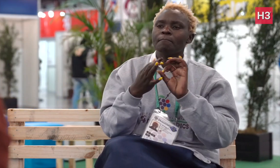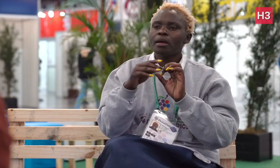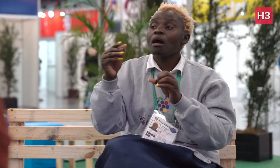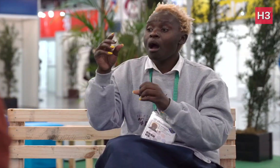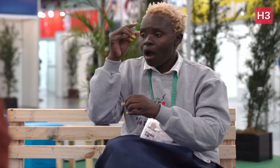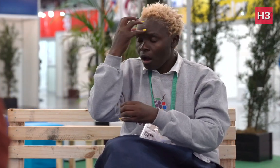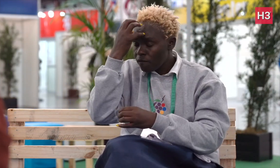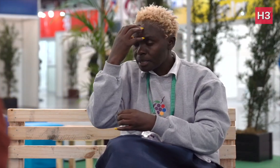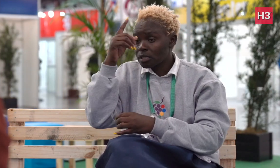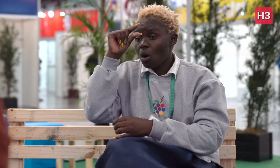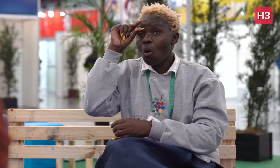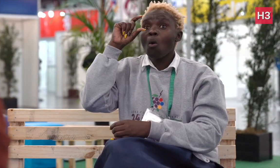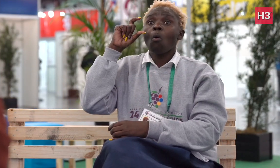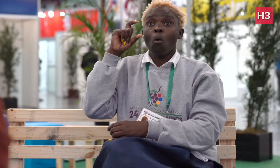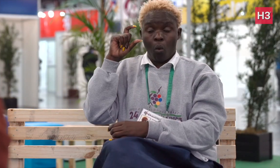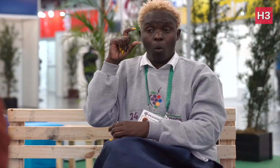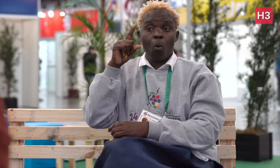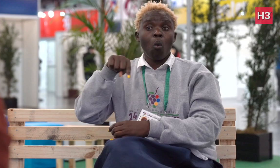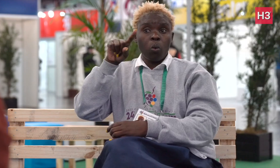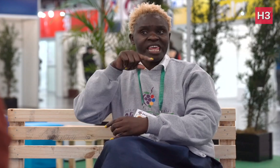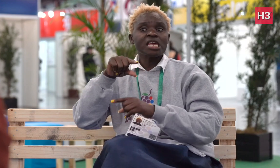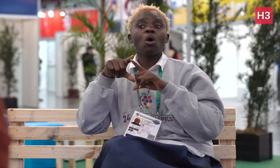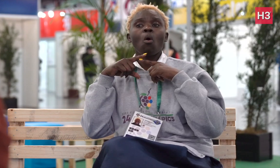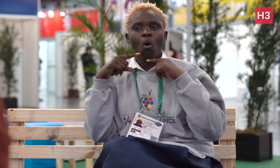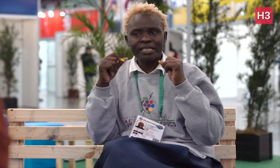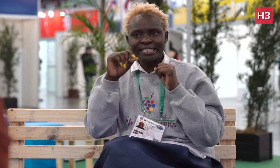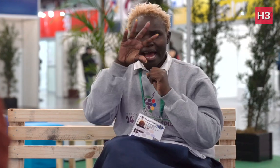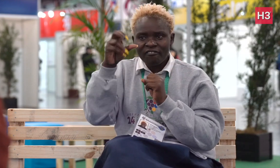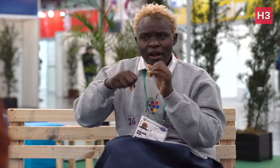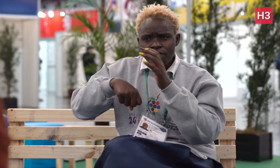The government finally recognized us after